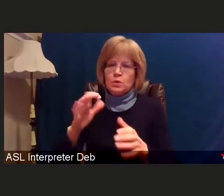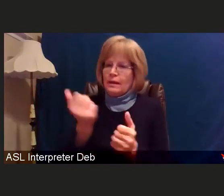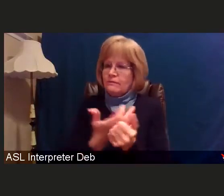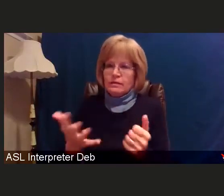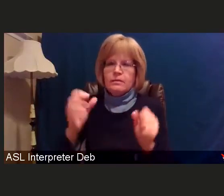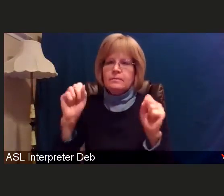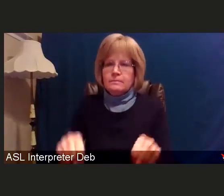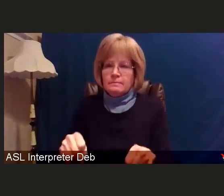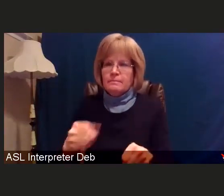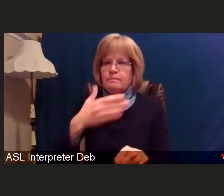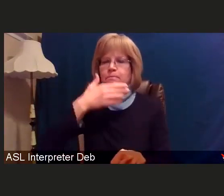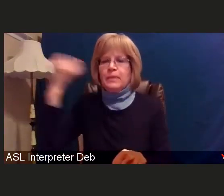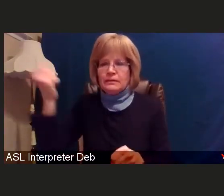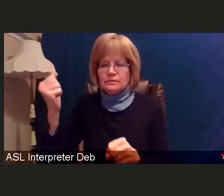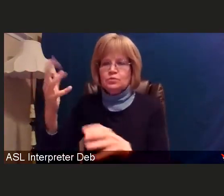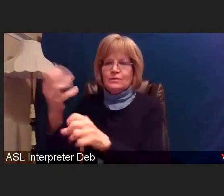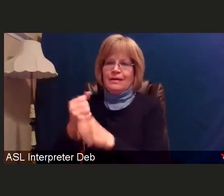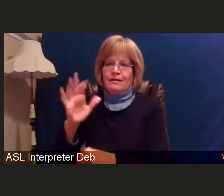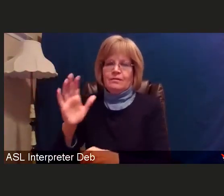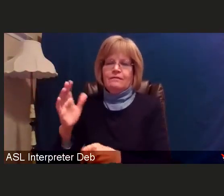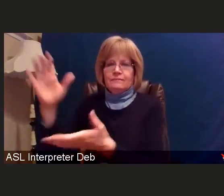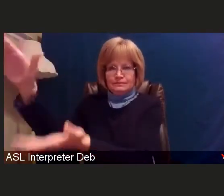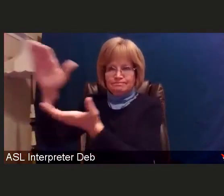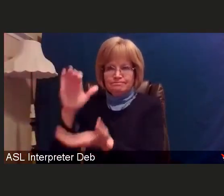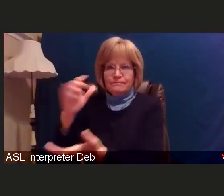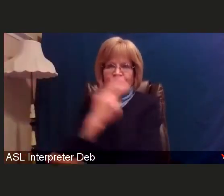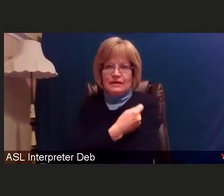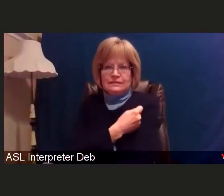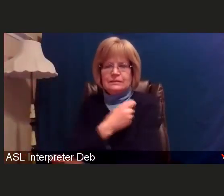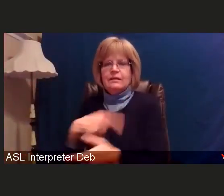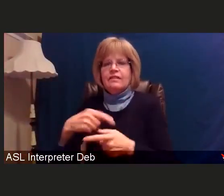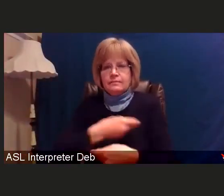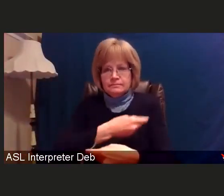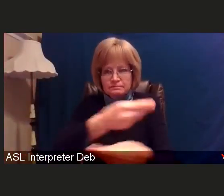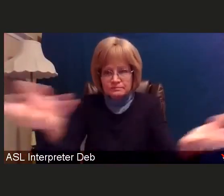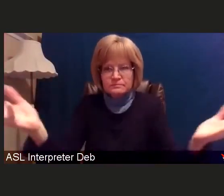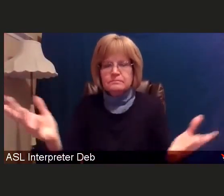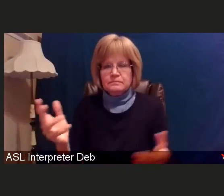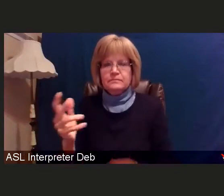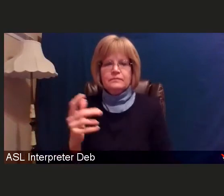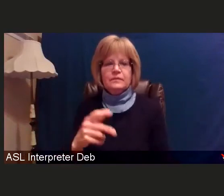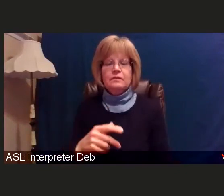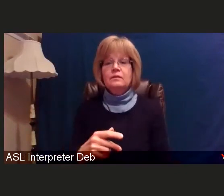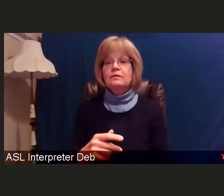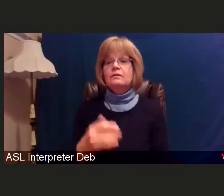There's two last things that I want to just point out as Super Bowl Sunday approaches us,